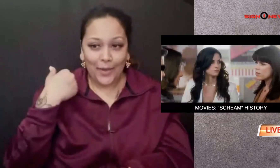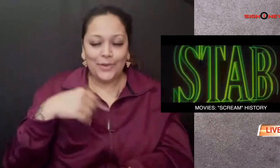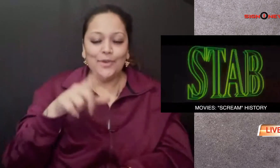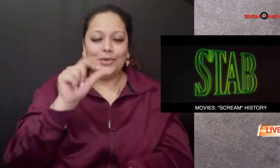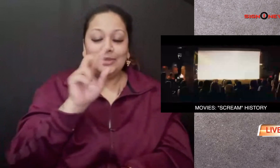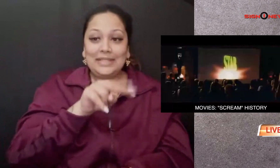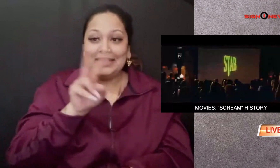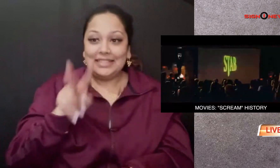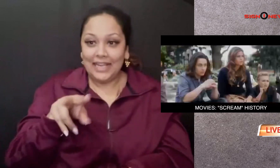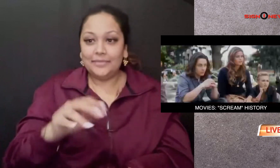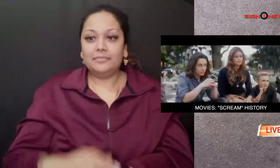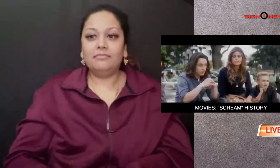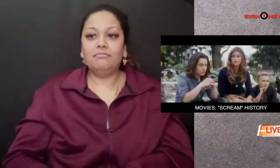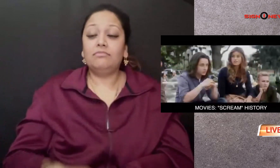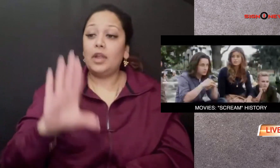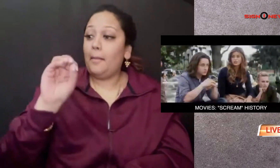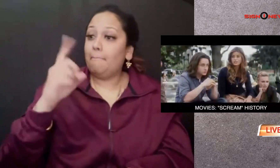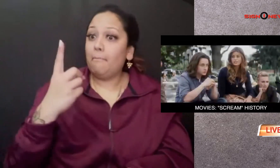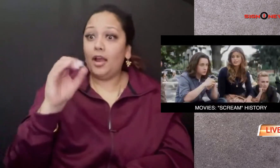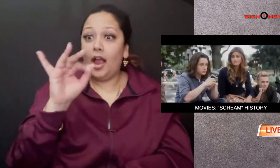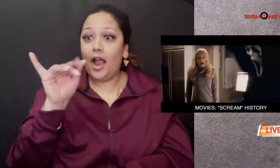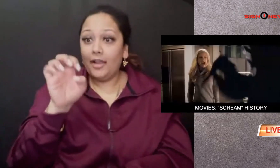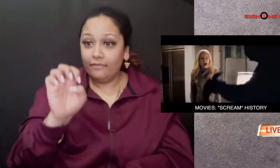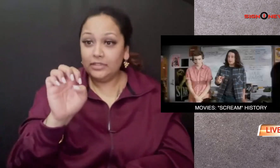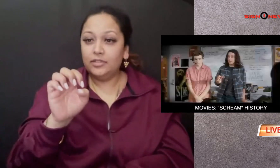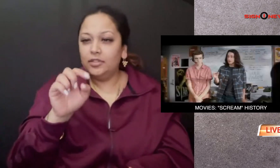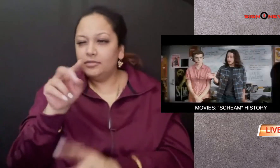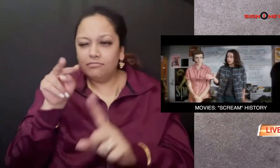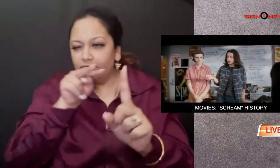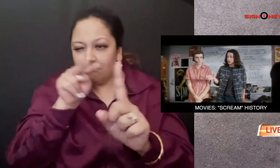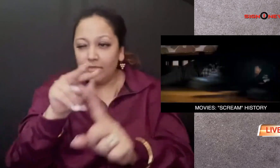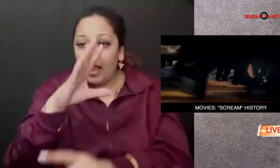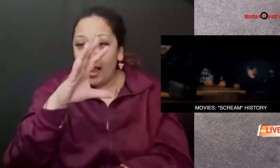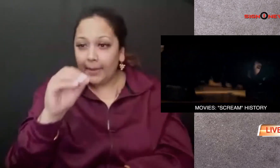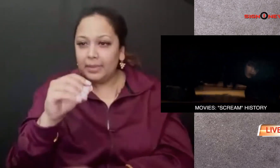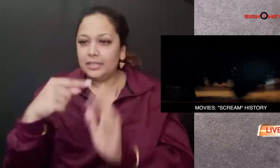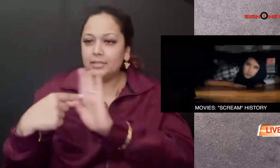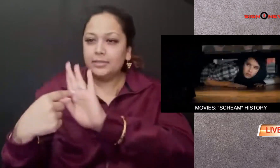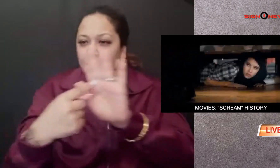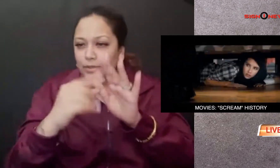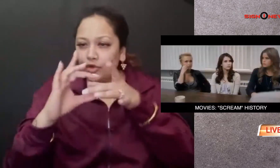It debuted last year in 2022. And that brings us to 2023.